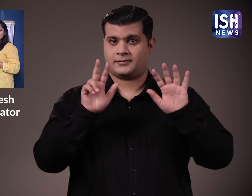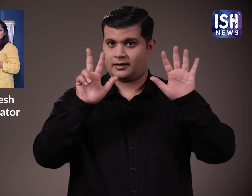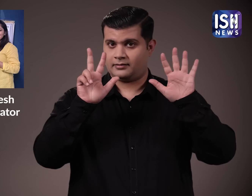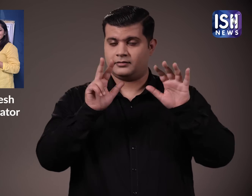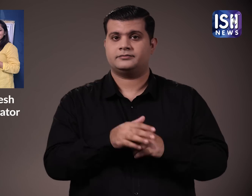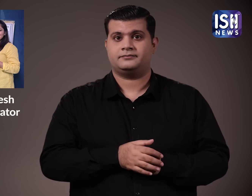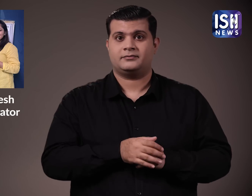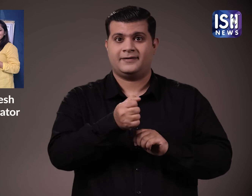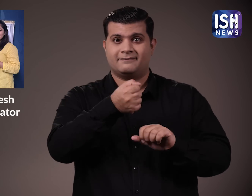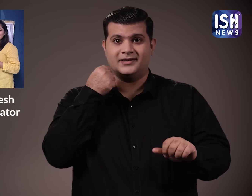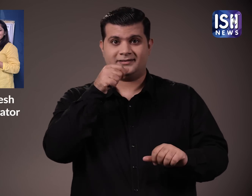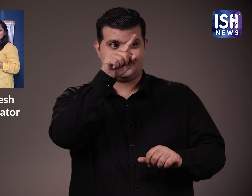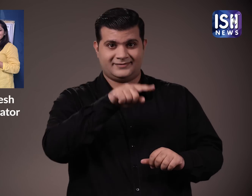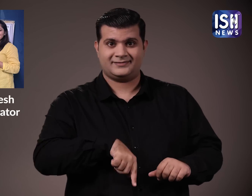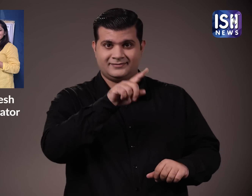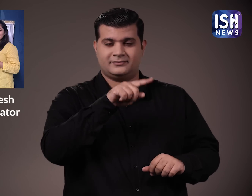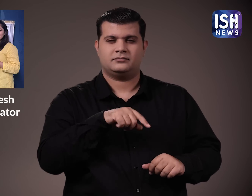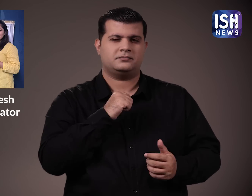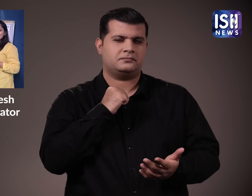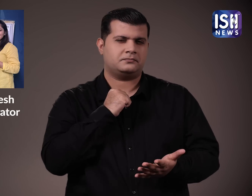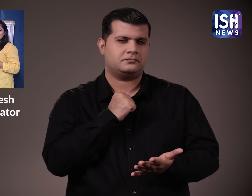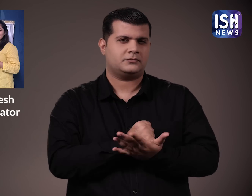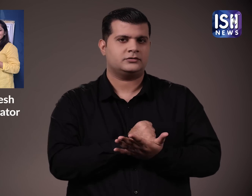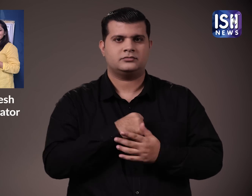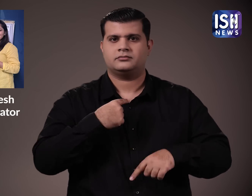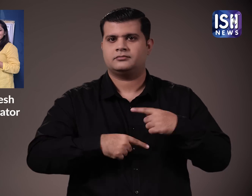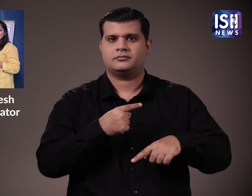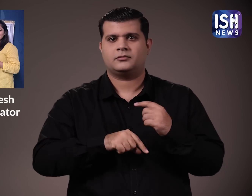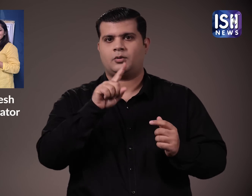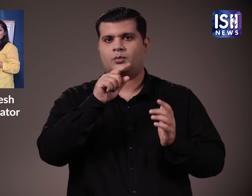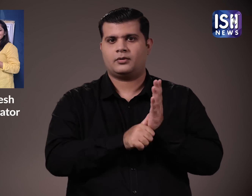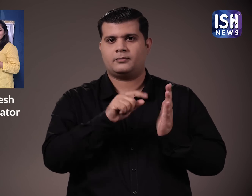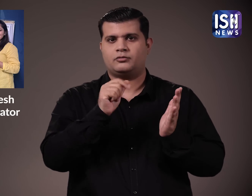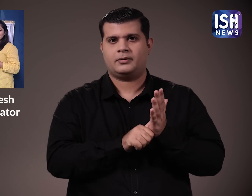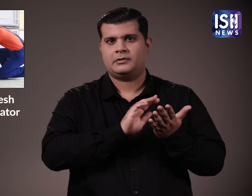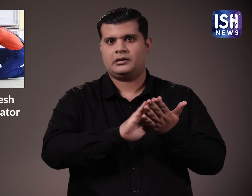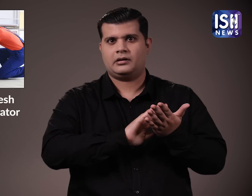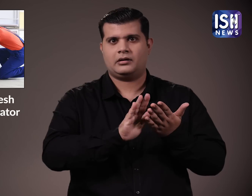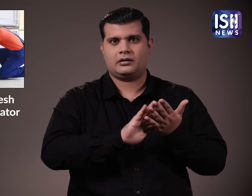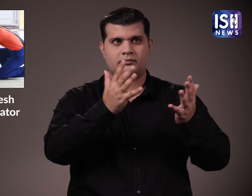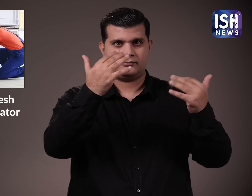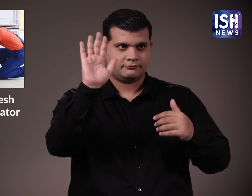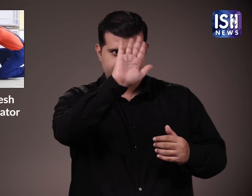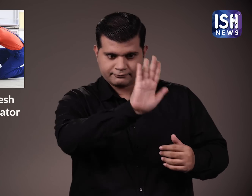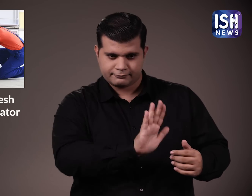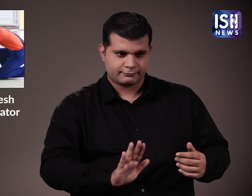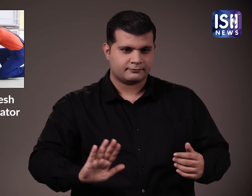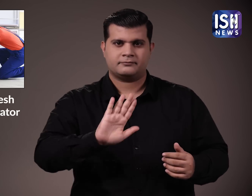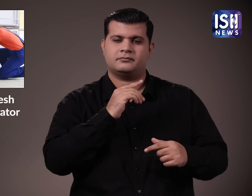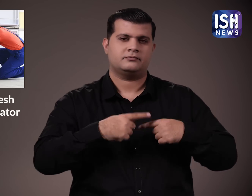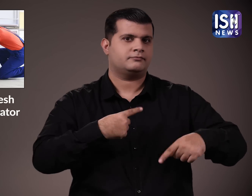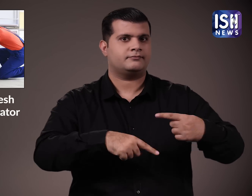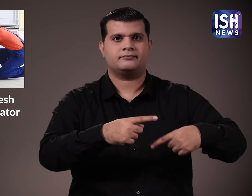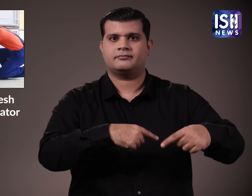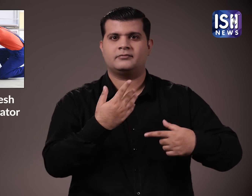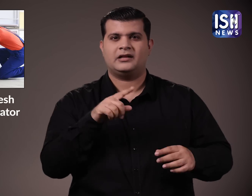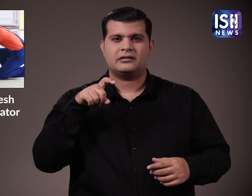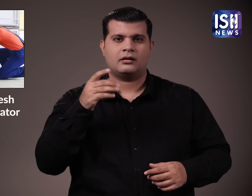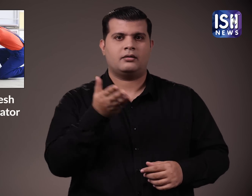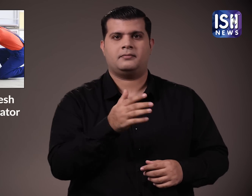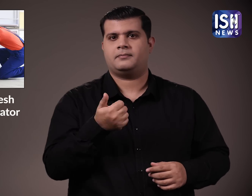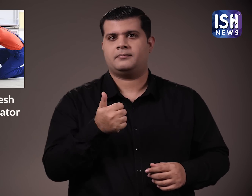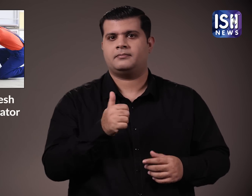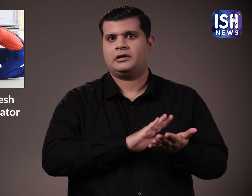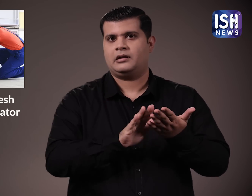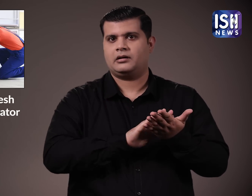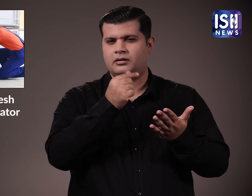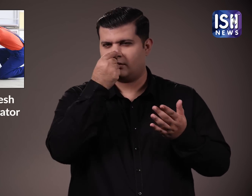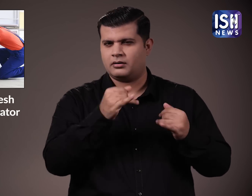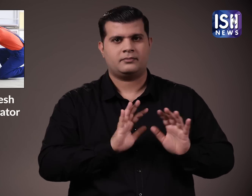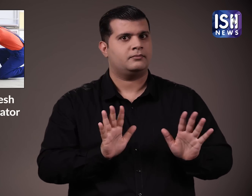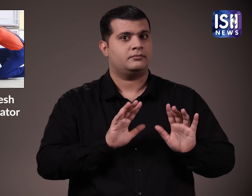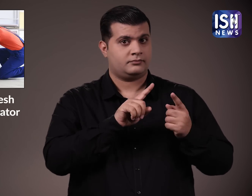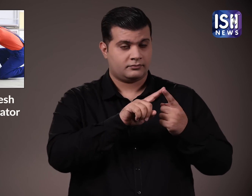8. The refrigerators must be cleaned and wiped every month on a regualr basis to prevent germs.